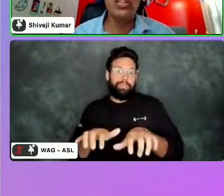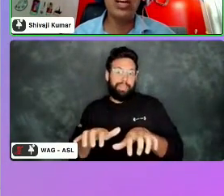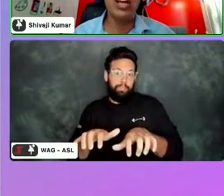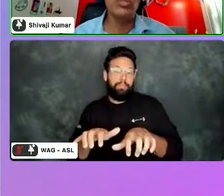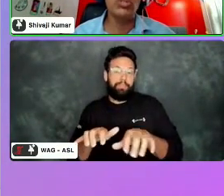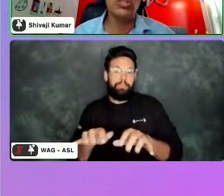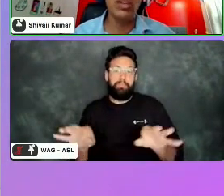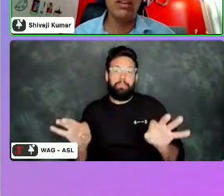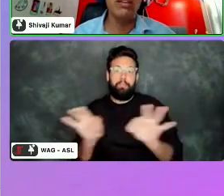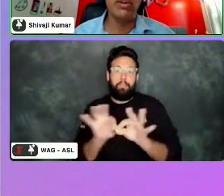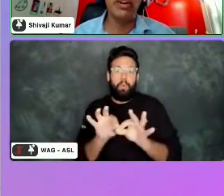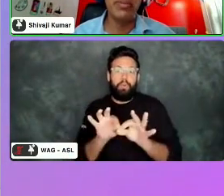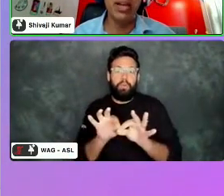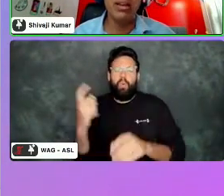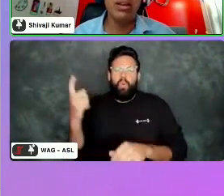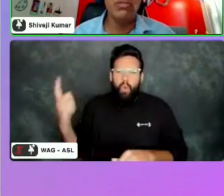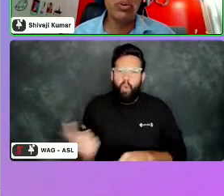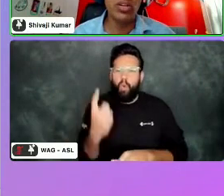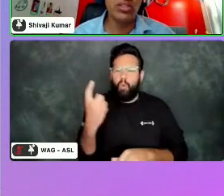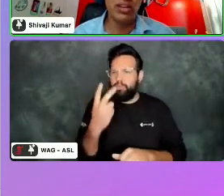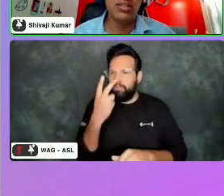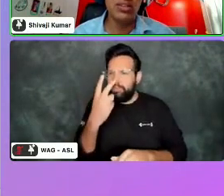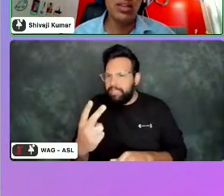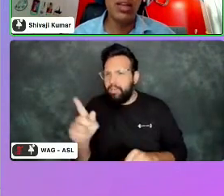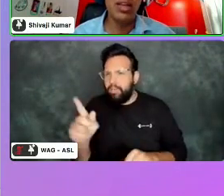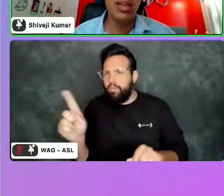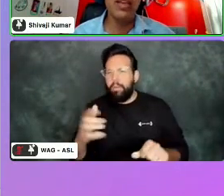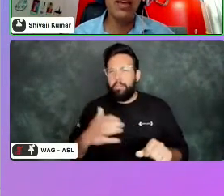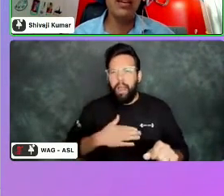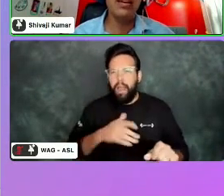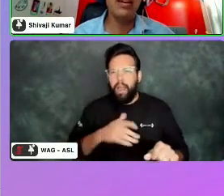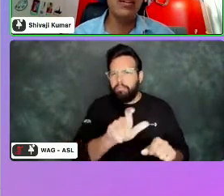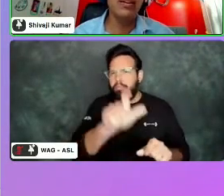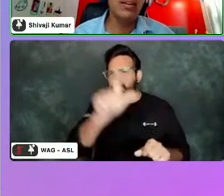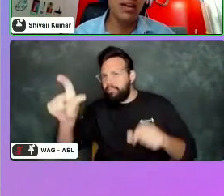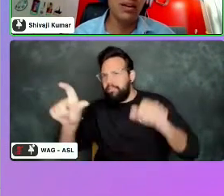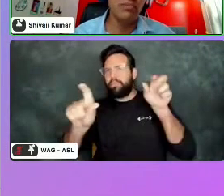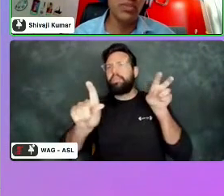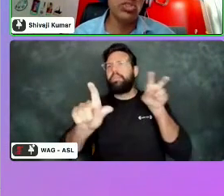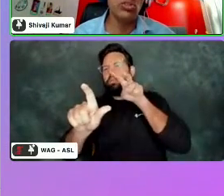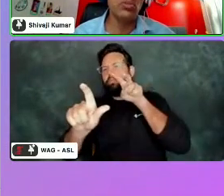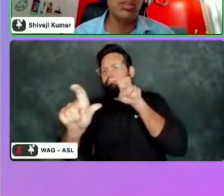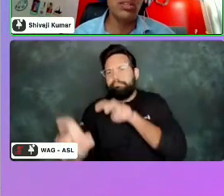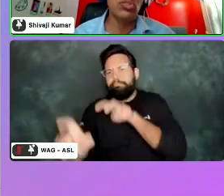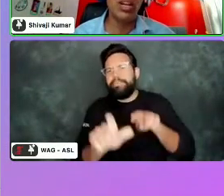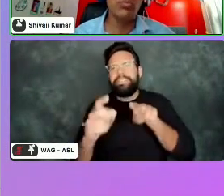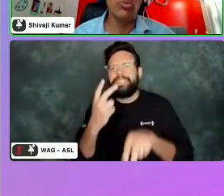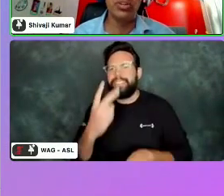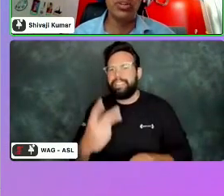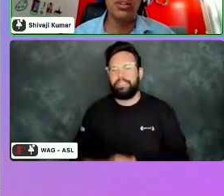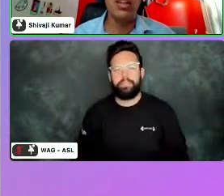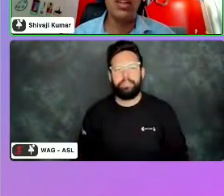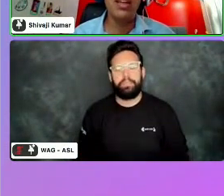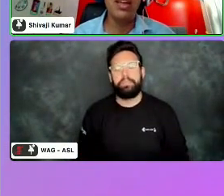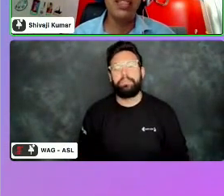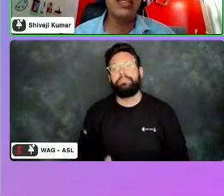for all times to see where my focus is. And then another issue that's really important,